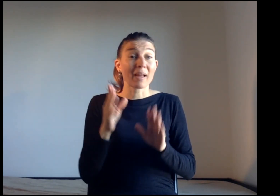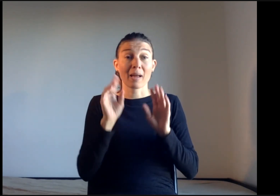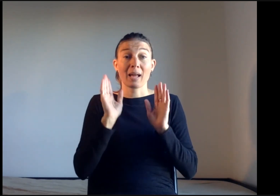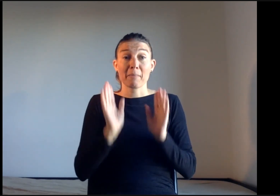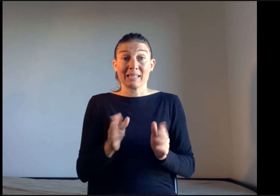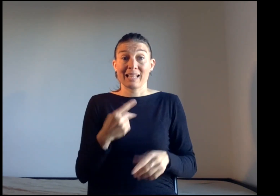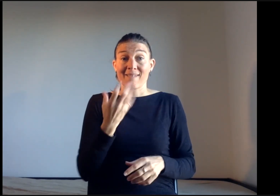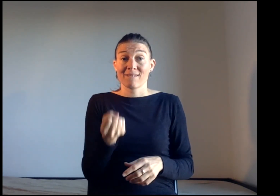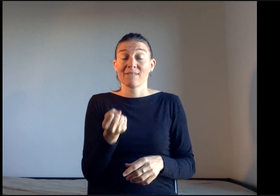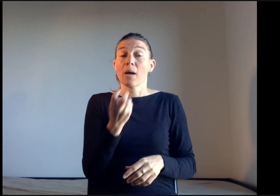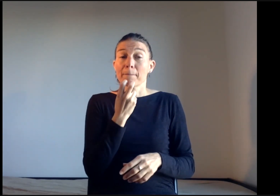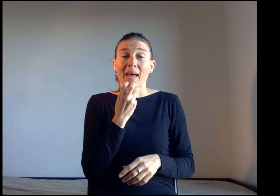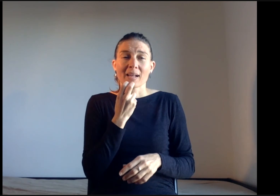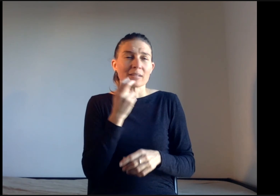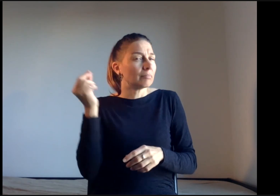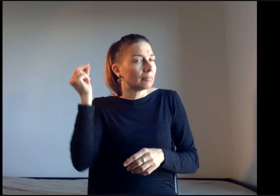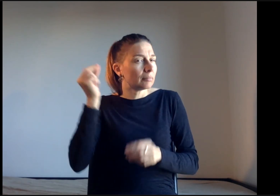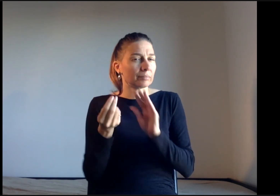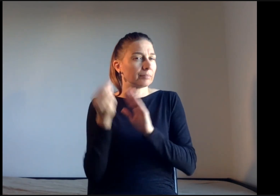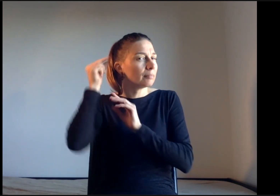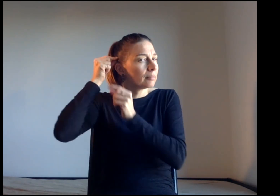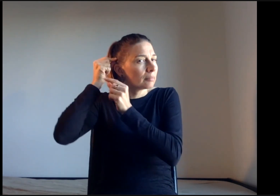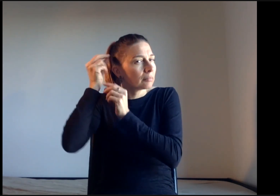how to get them, how they can buy them in the shops...